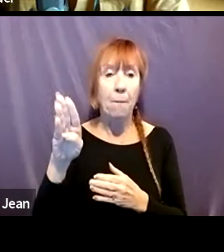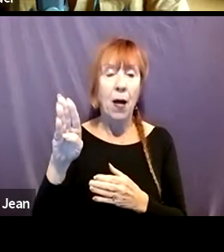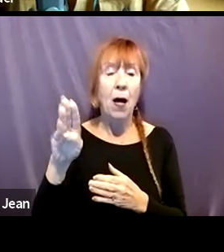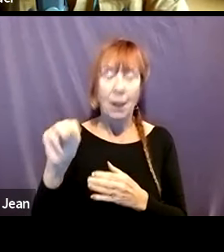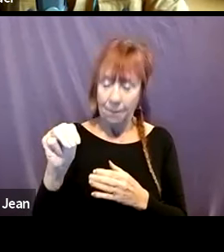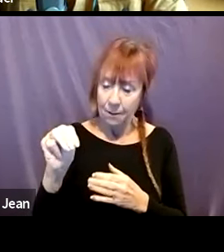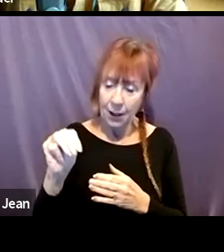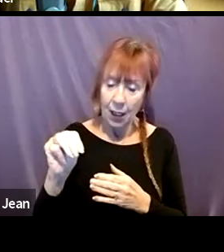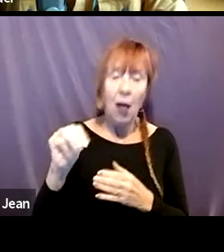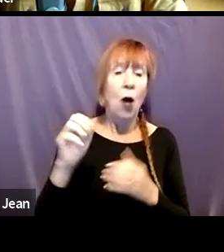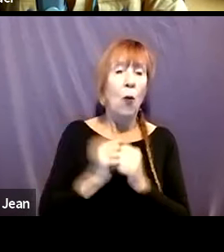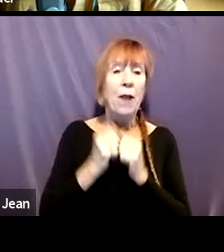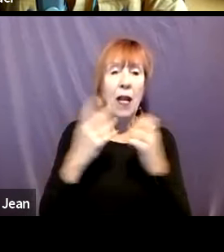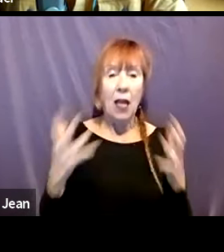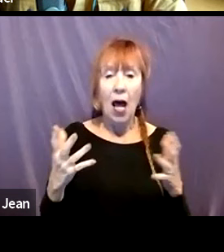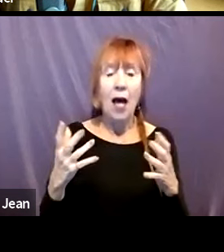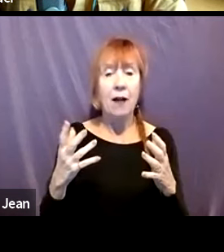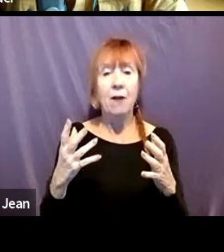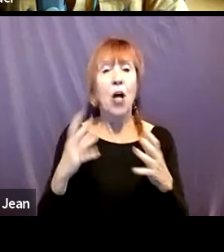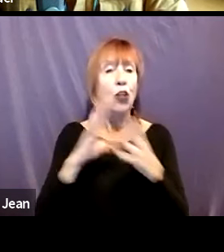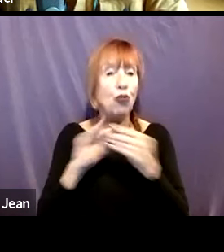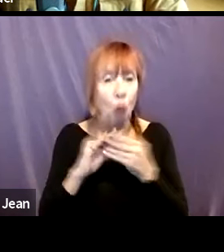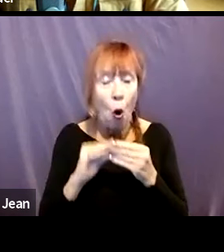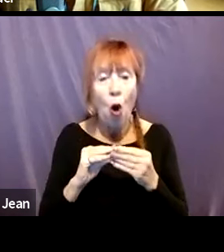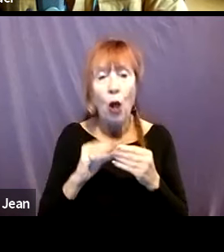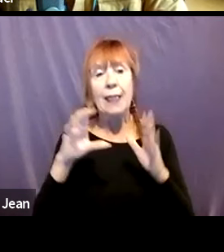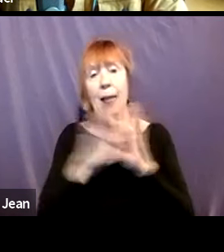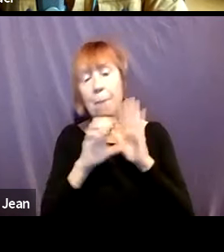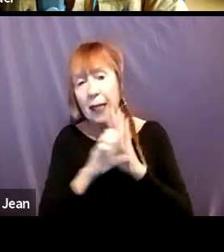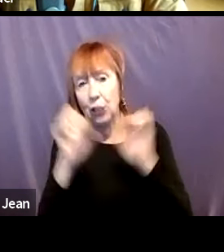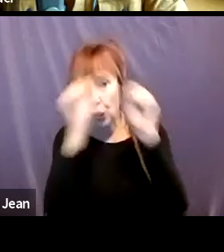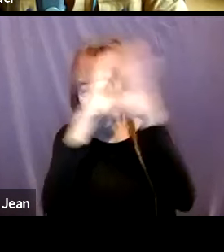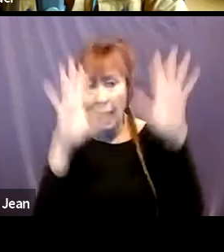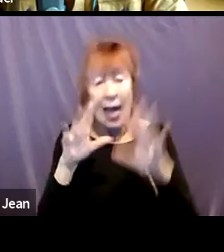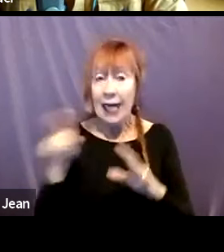but he's never written anything before, but he's clearly just talented for days.